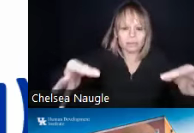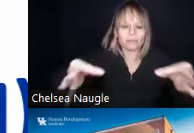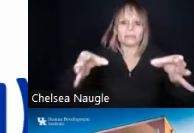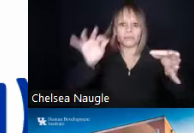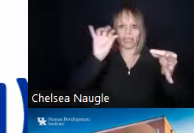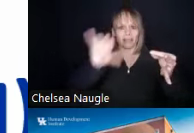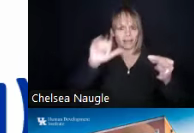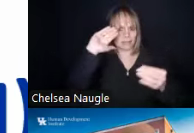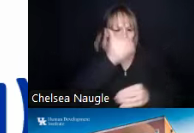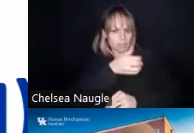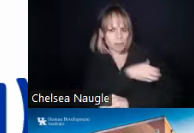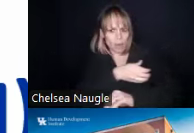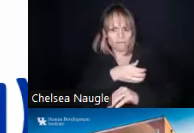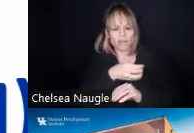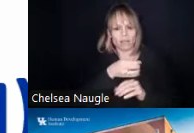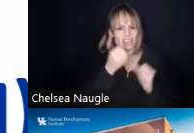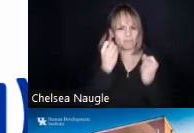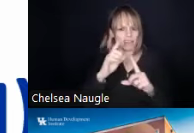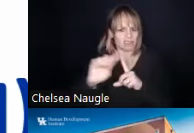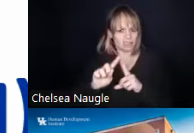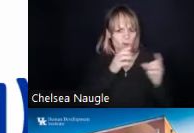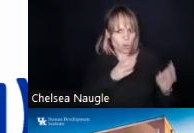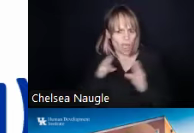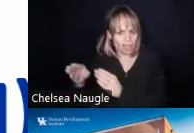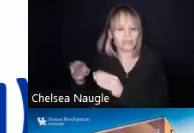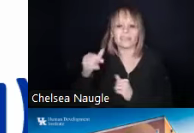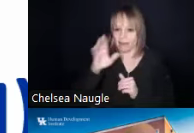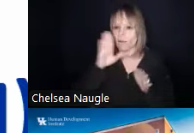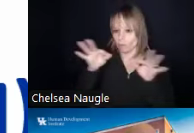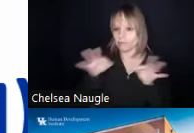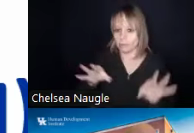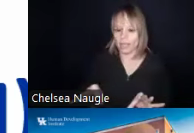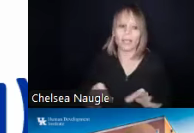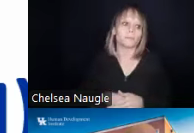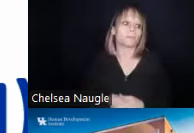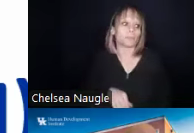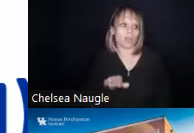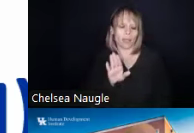ways that I'll talk about uh shortly here. And so there at the bottom, you can see that, you know, there's a lot of